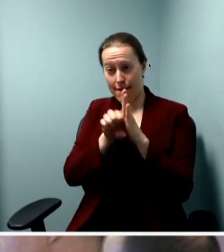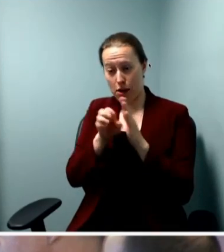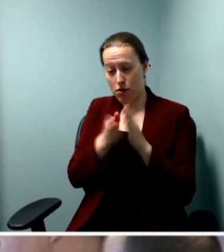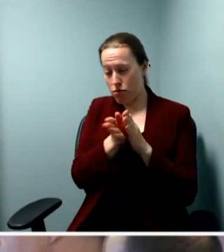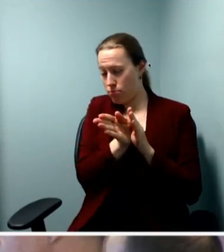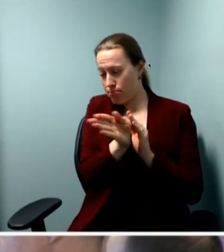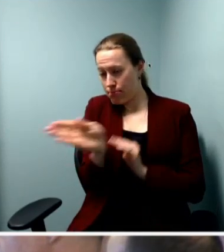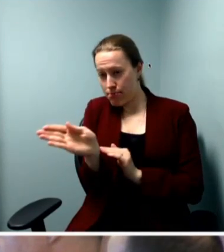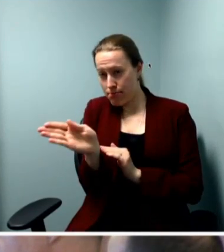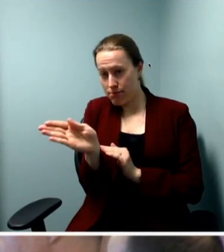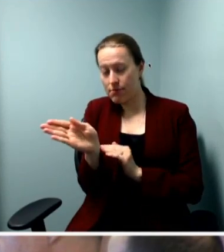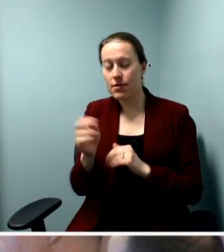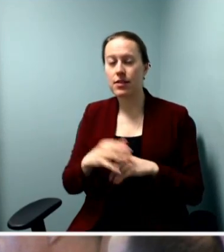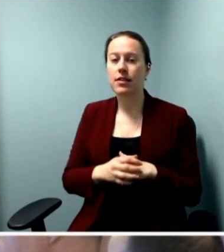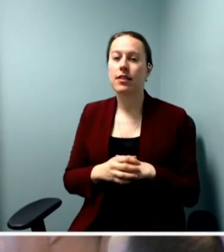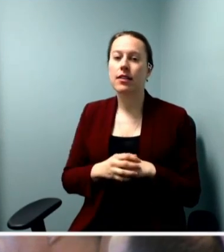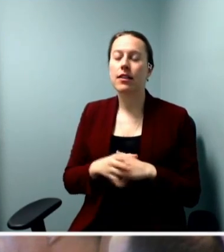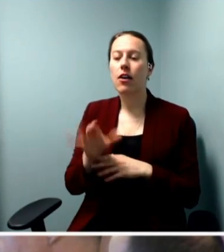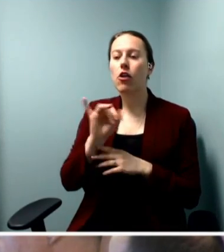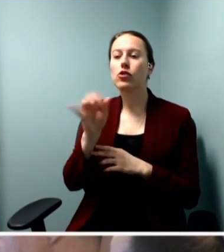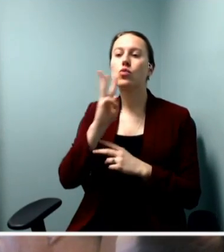There are also fountains there, water fountains there.